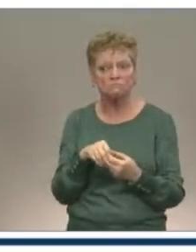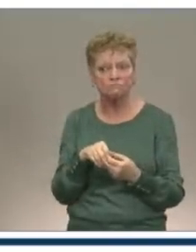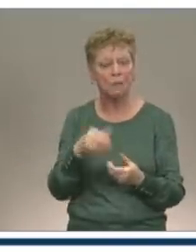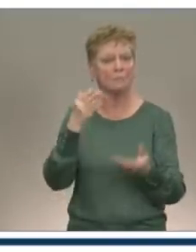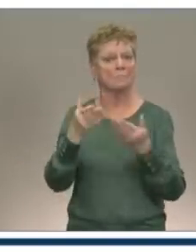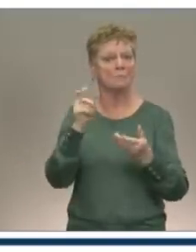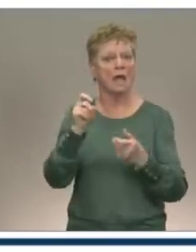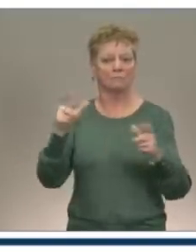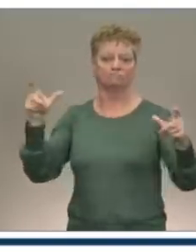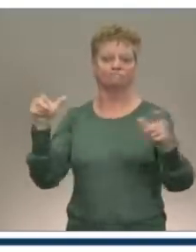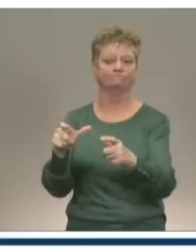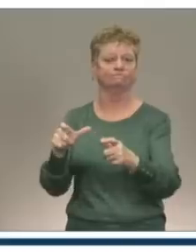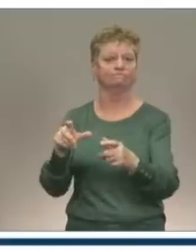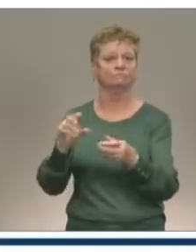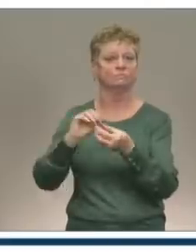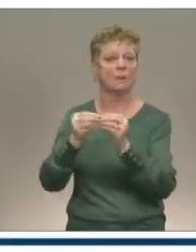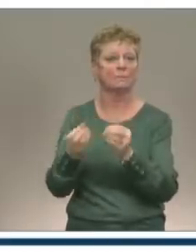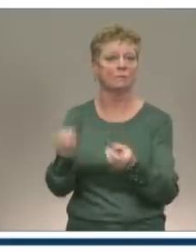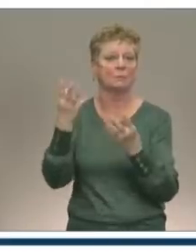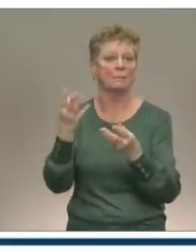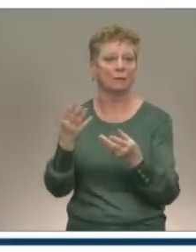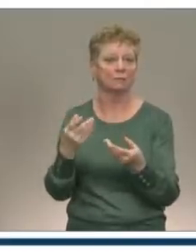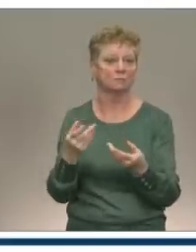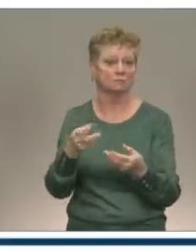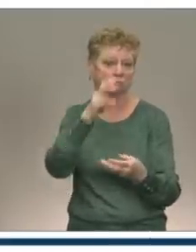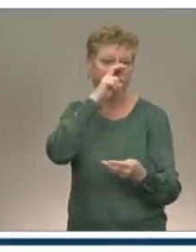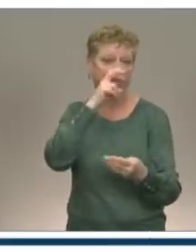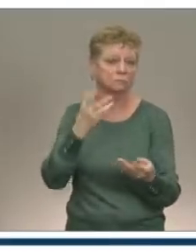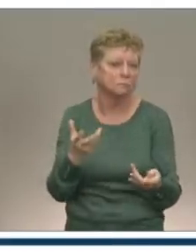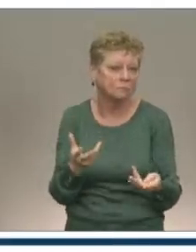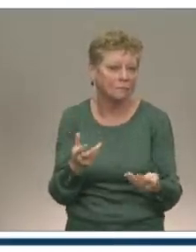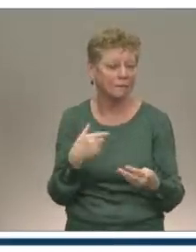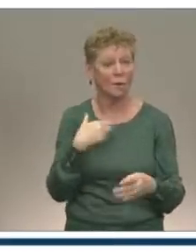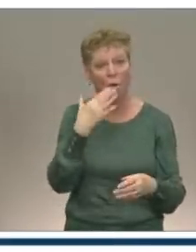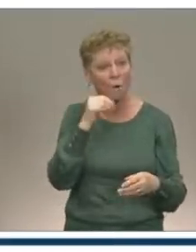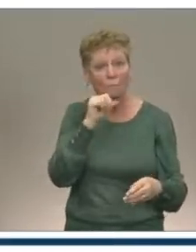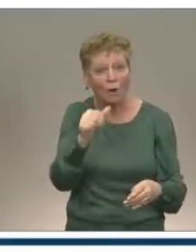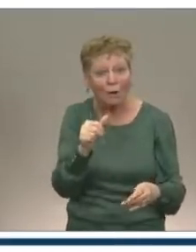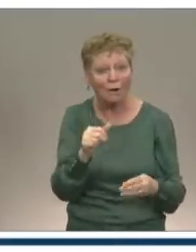uh but again it will depend your question the answer to your question depends exactly what are